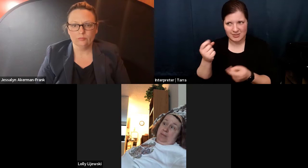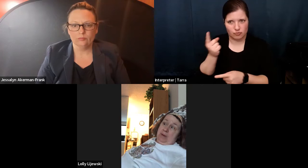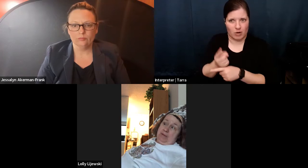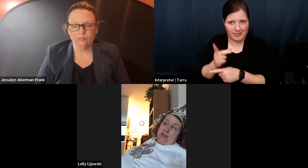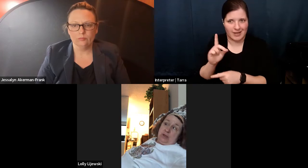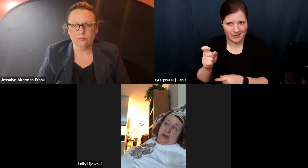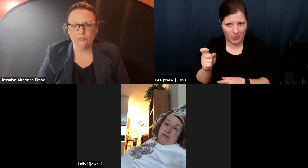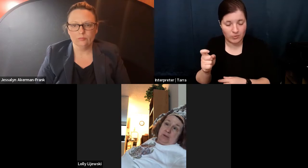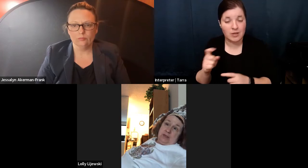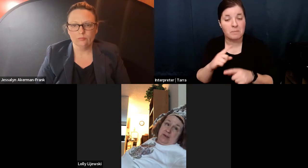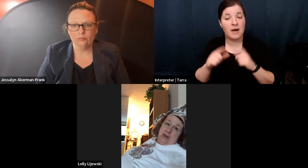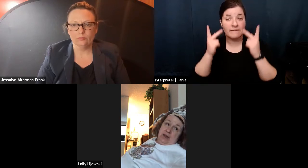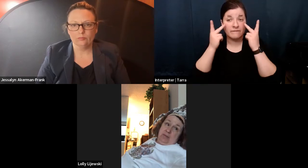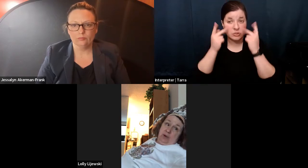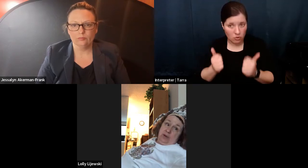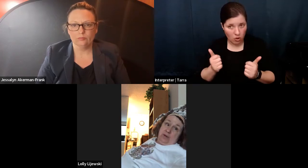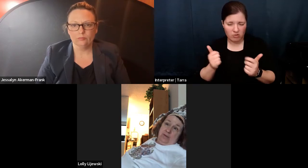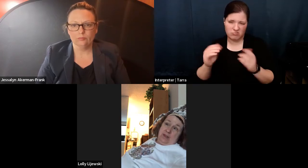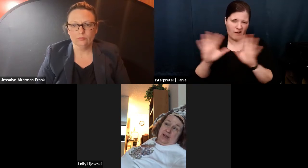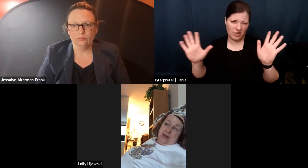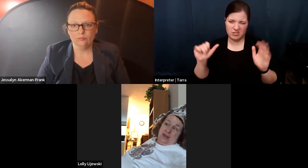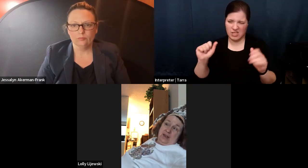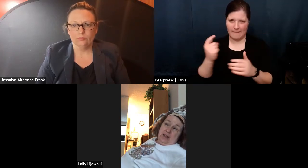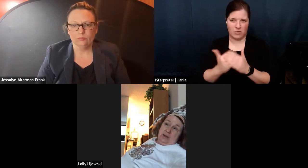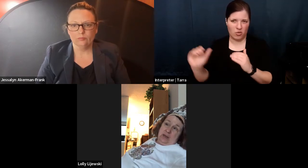But that diagnosis did not actually happen correctly until I was in my 30s.